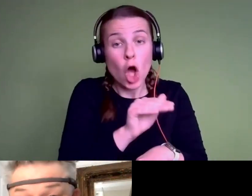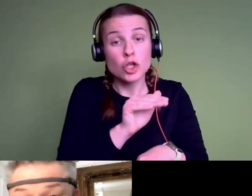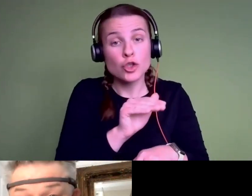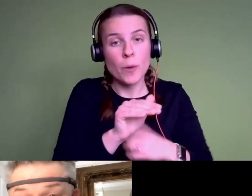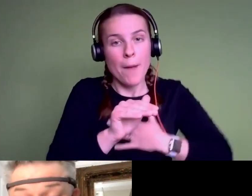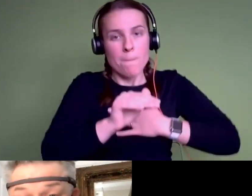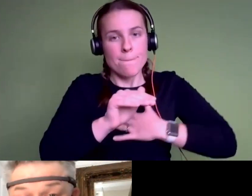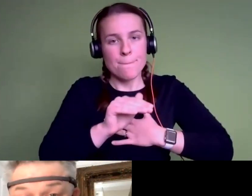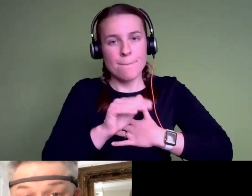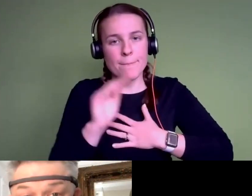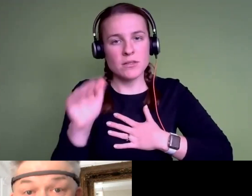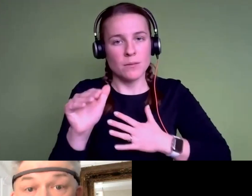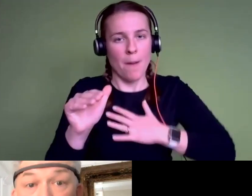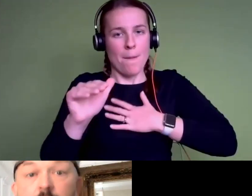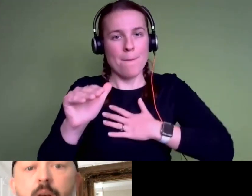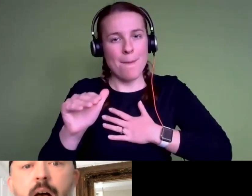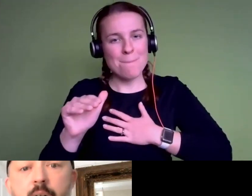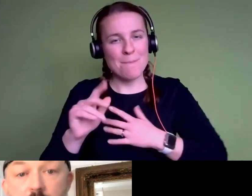So if I was wearing this backpack